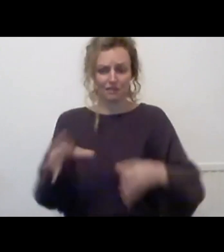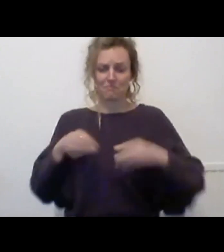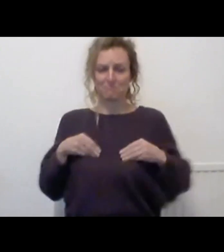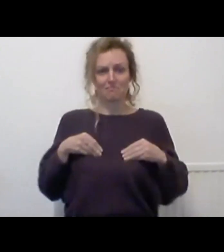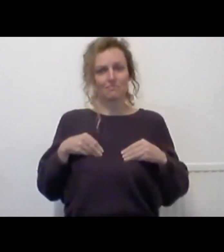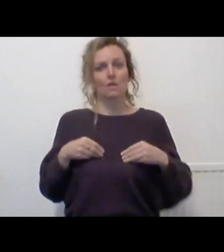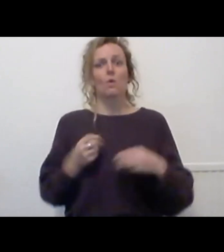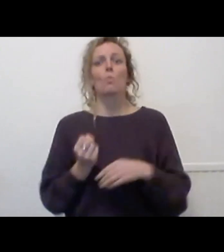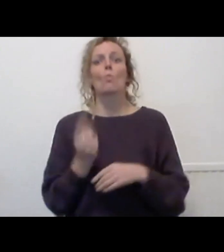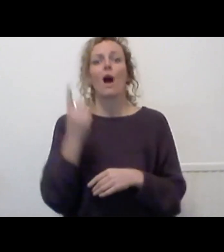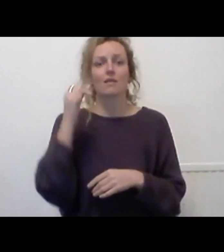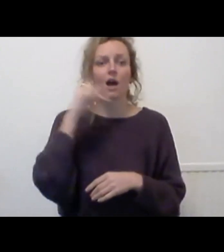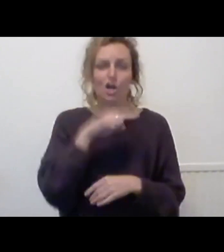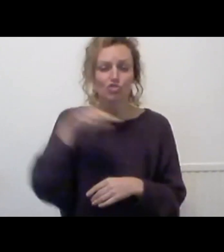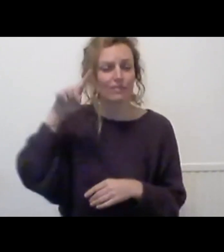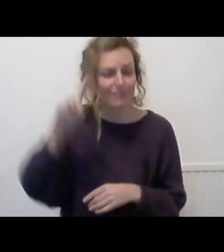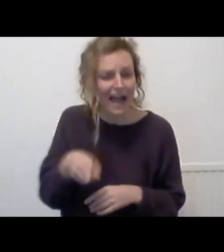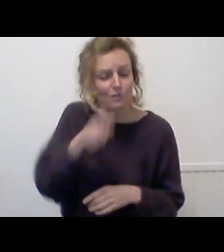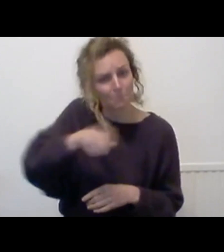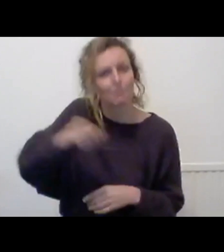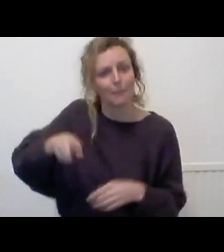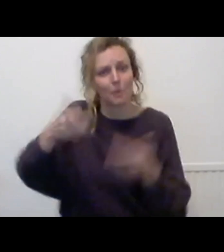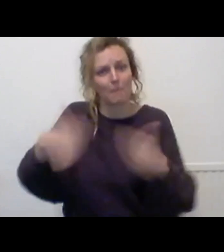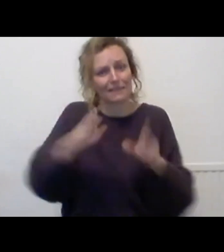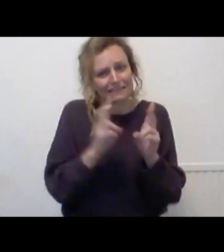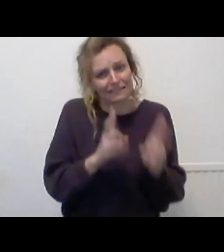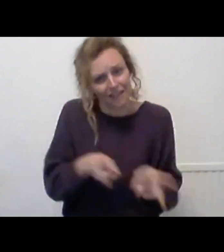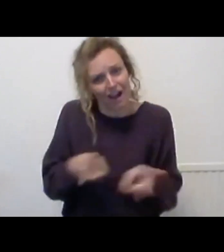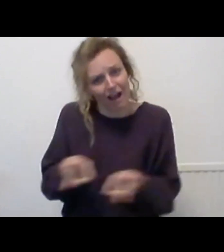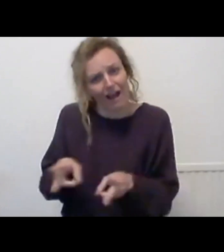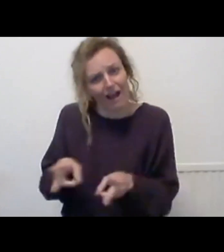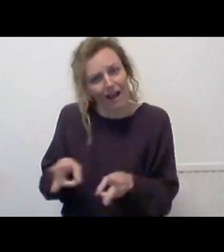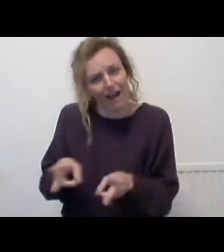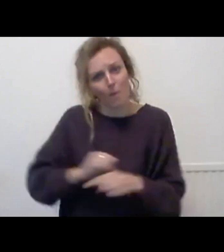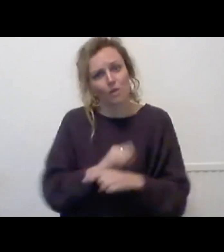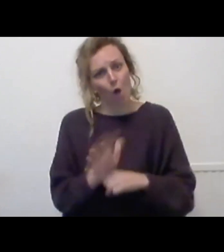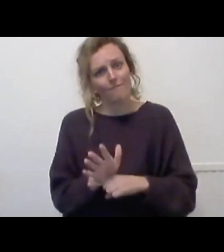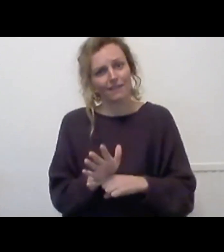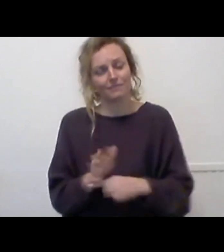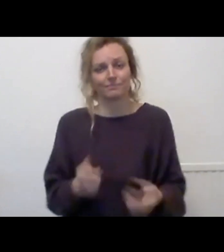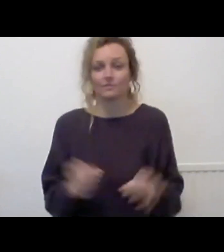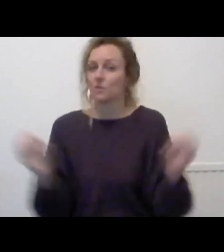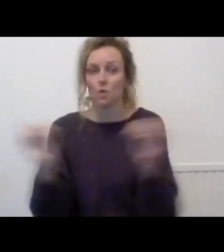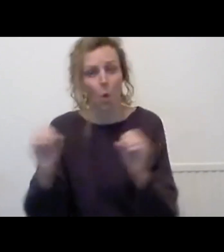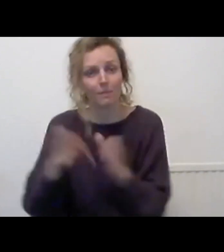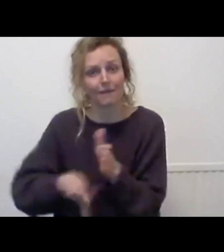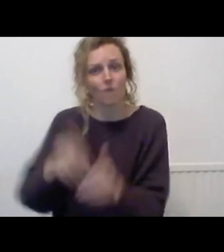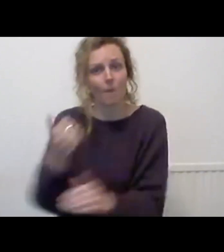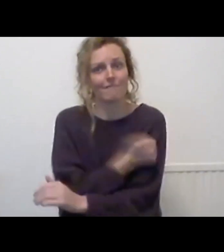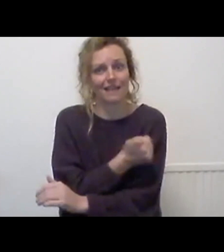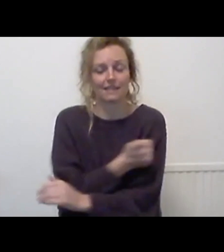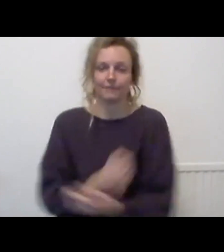Dr. Dr. Adam Malley, my first question is to you, we've had many questions about COVID